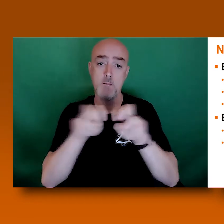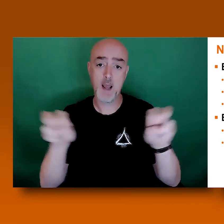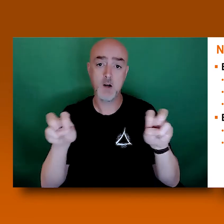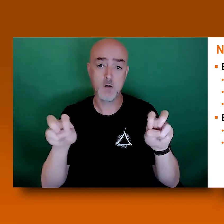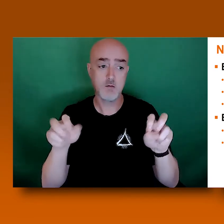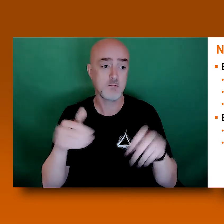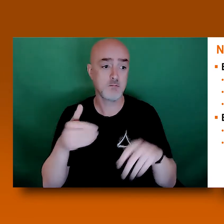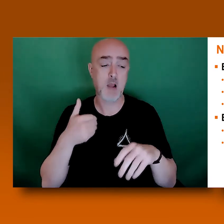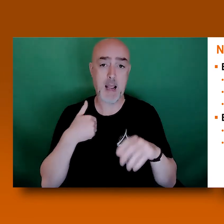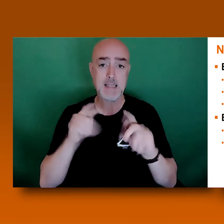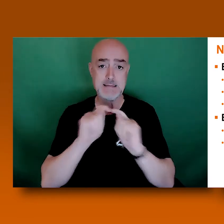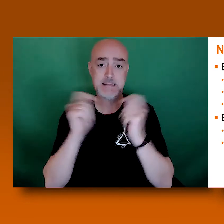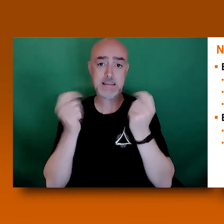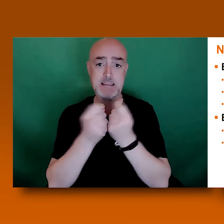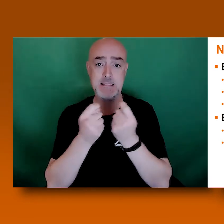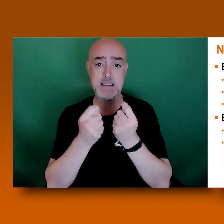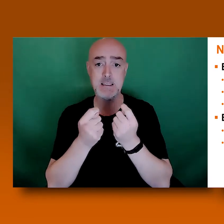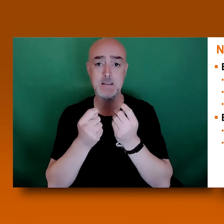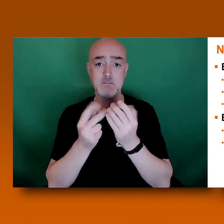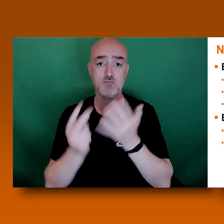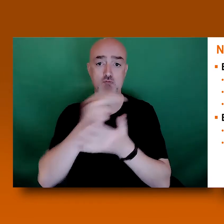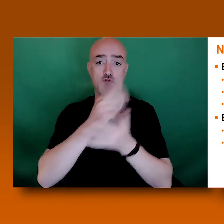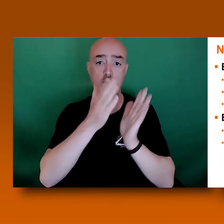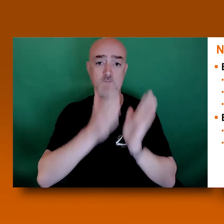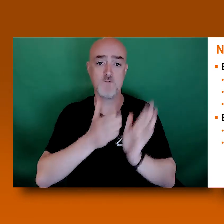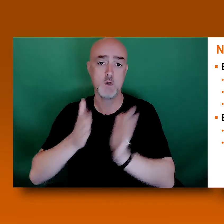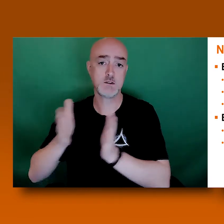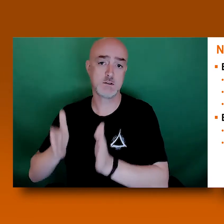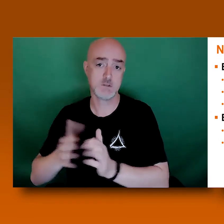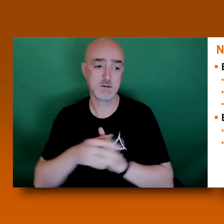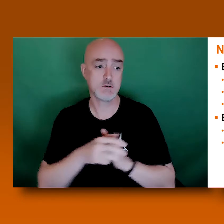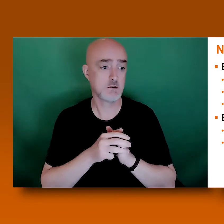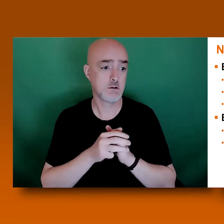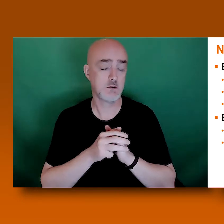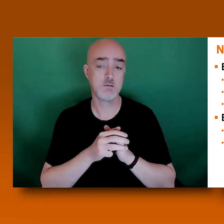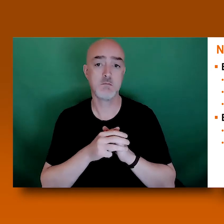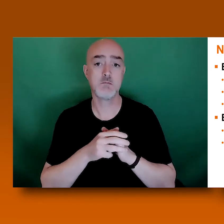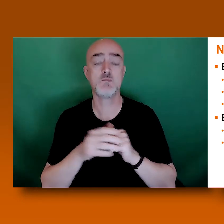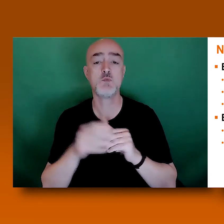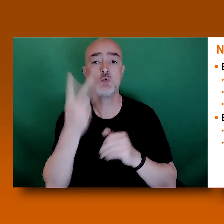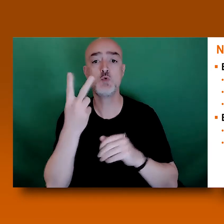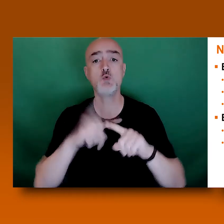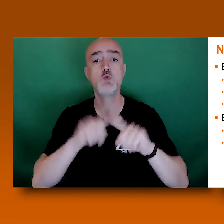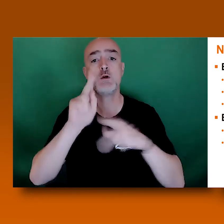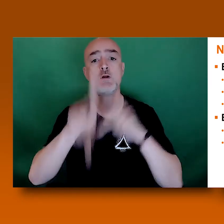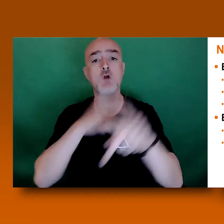So, each review panel has a team of individuals that will follow the review process,